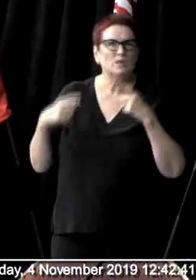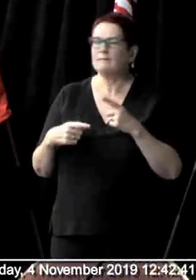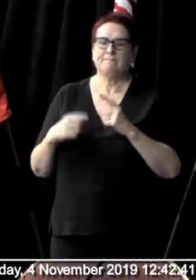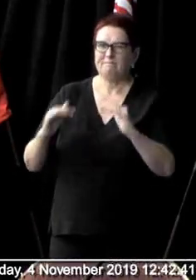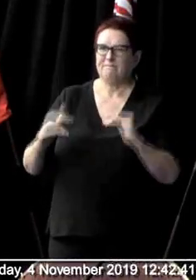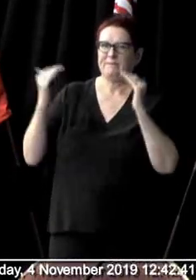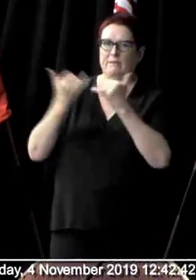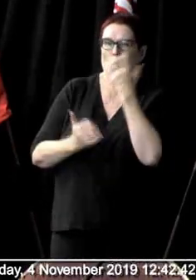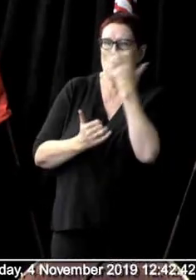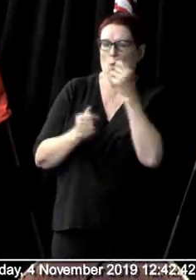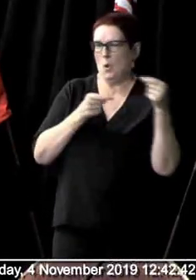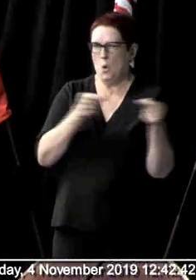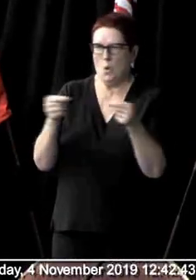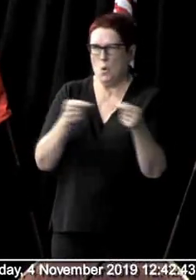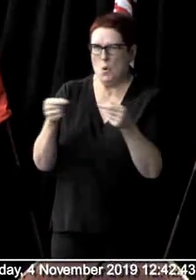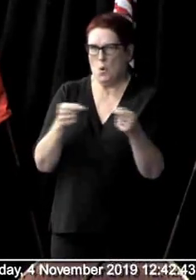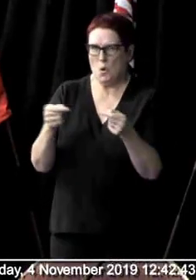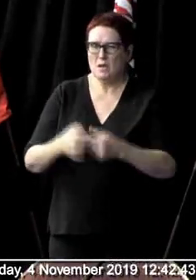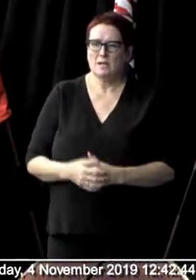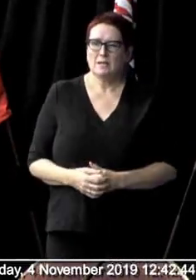And so I didn’t see any opportunities where she could do